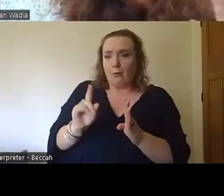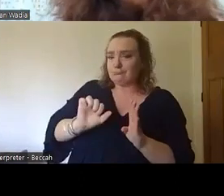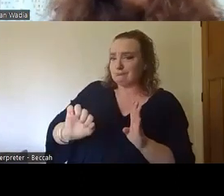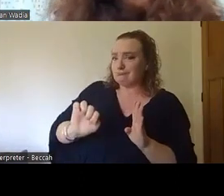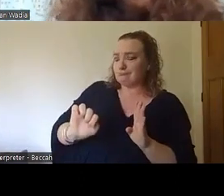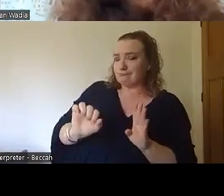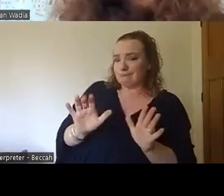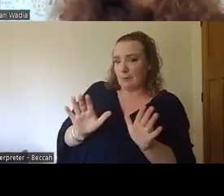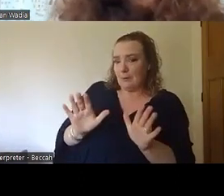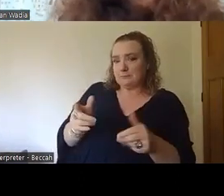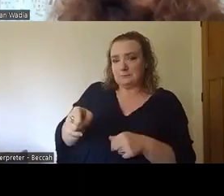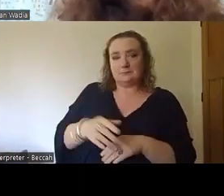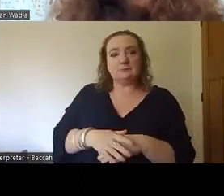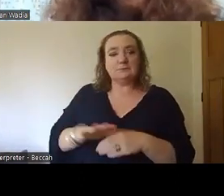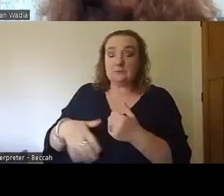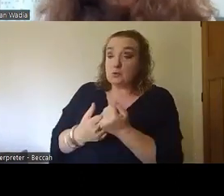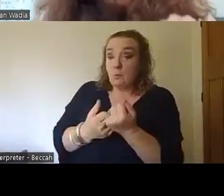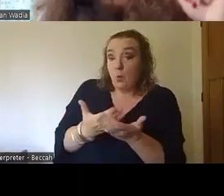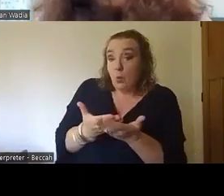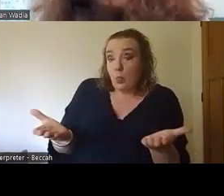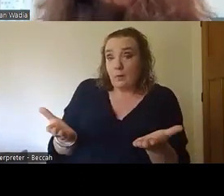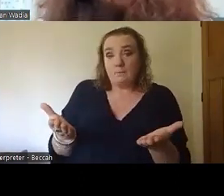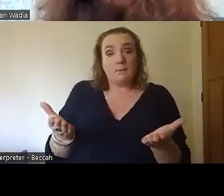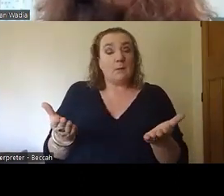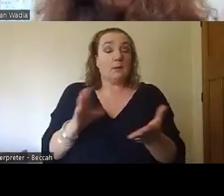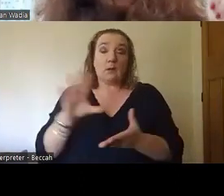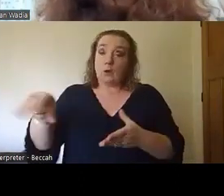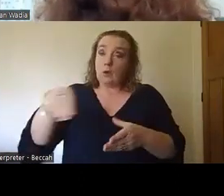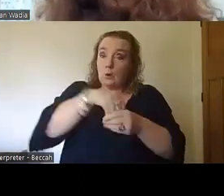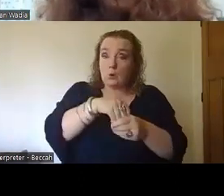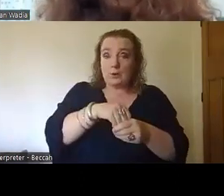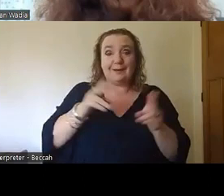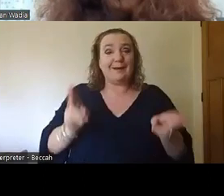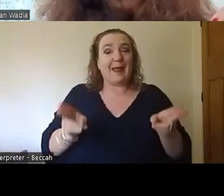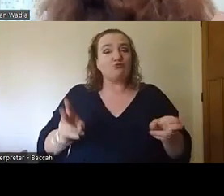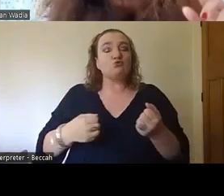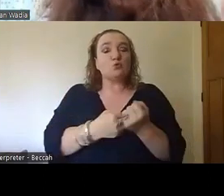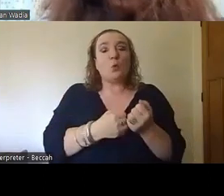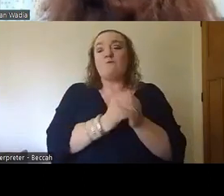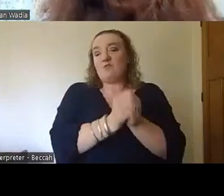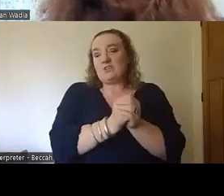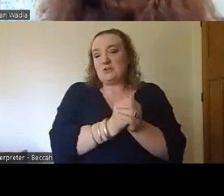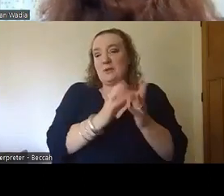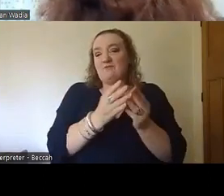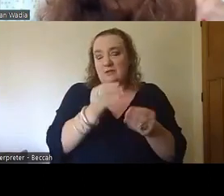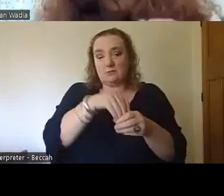and supporting them with all of that. Including those natural supports, friendships. Strengthening families and whānau.